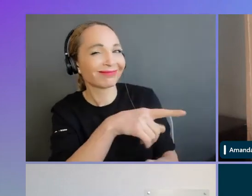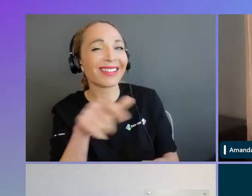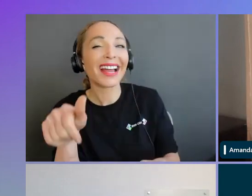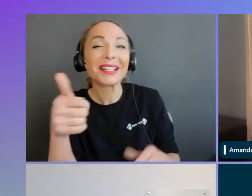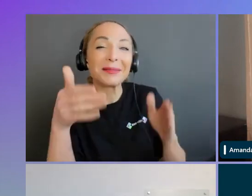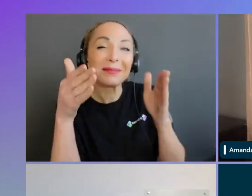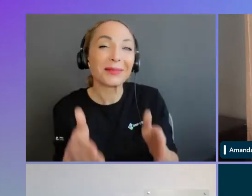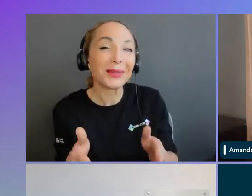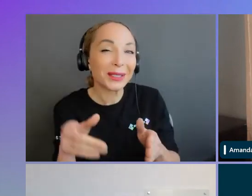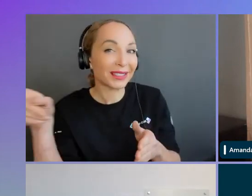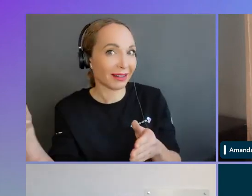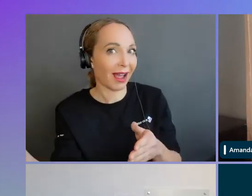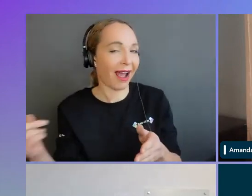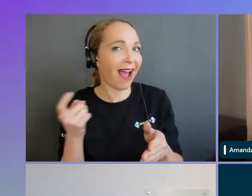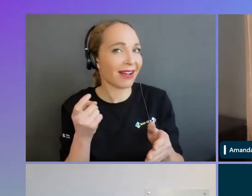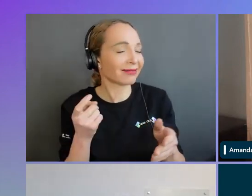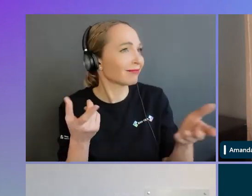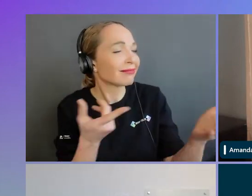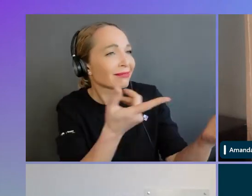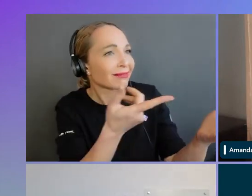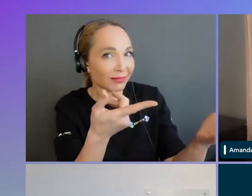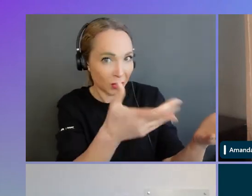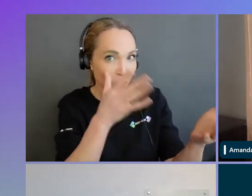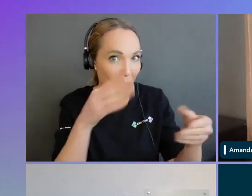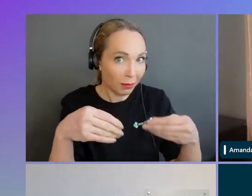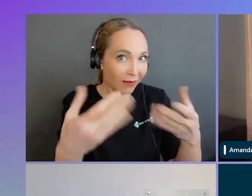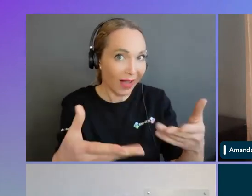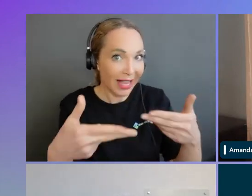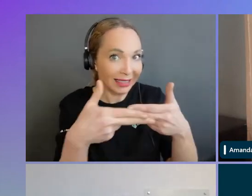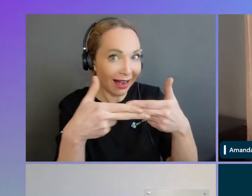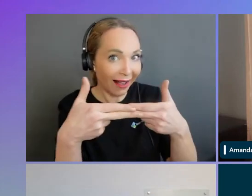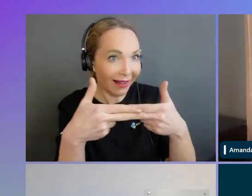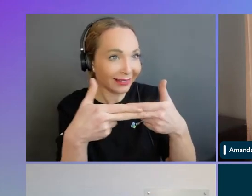the sessions page, so please be on the lookout for those. But,